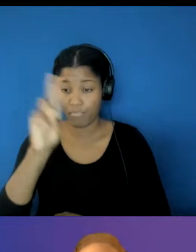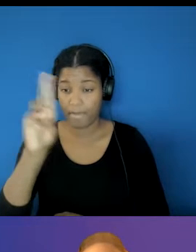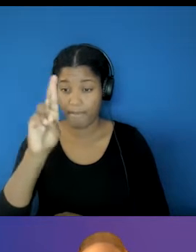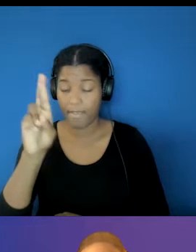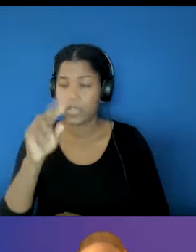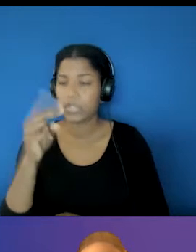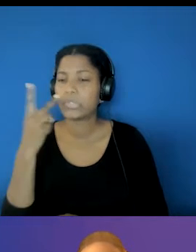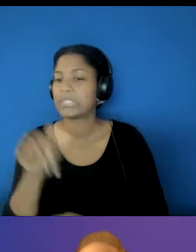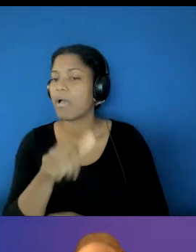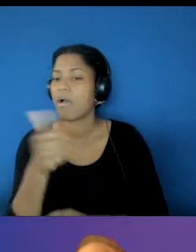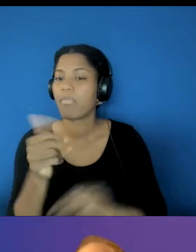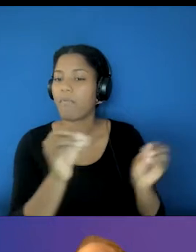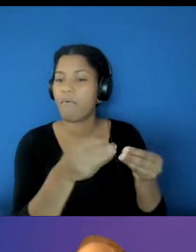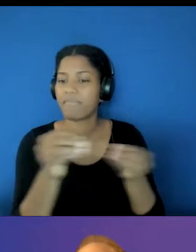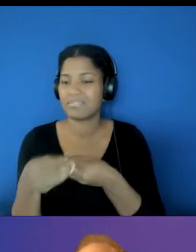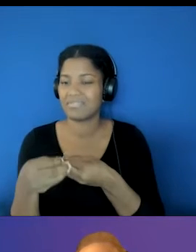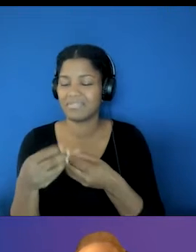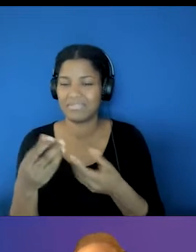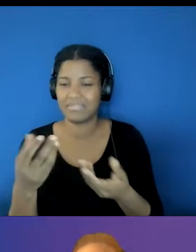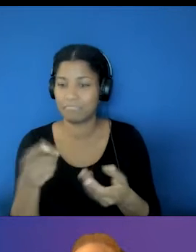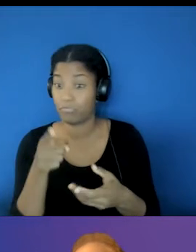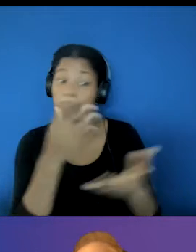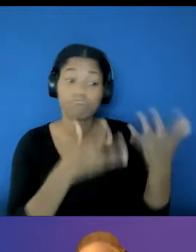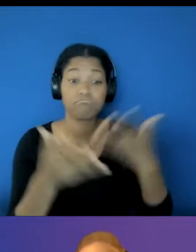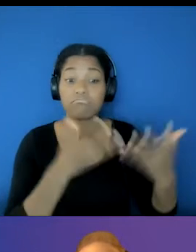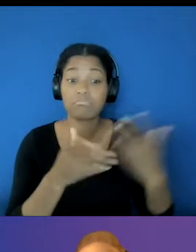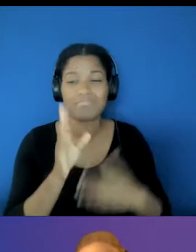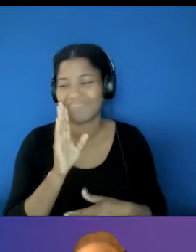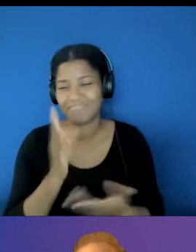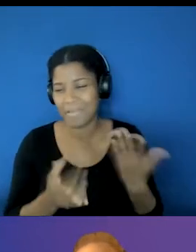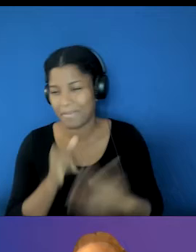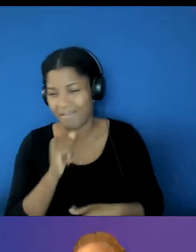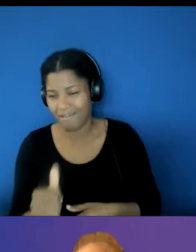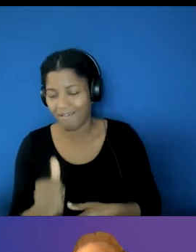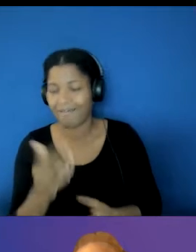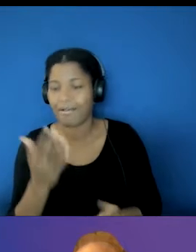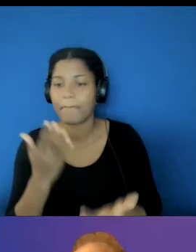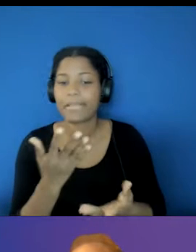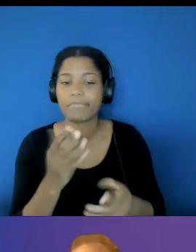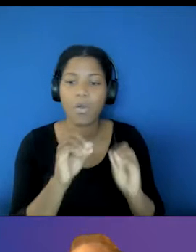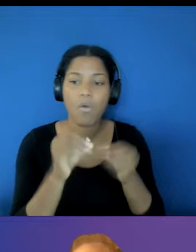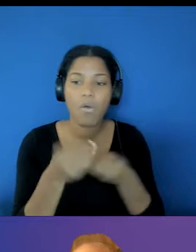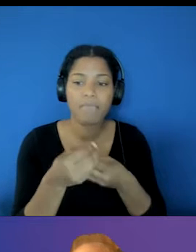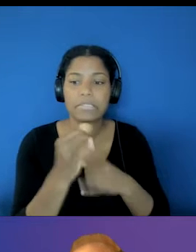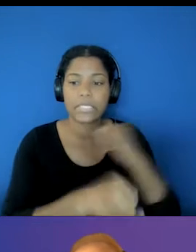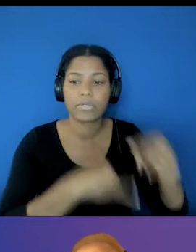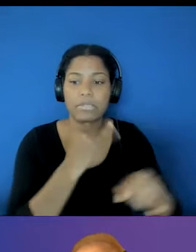offices that you don't usually interact with. You may interact with our Office of International Science and,